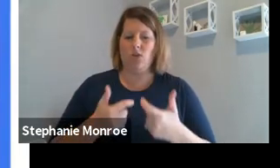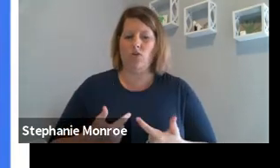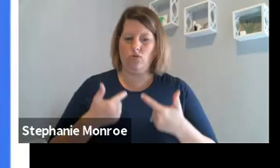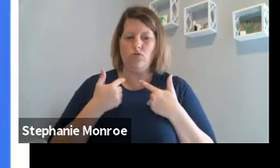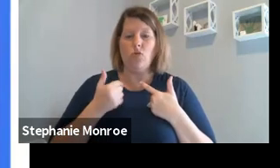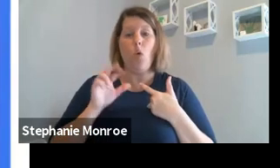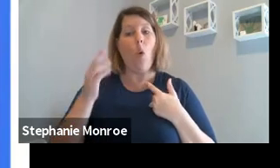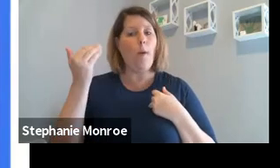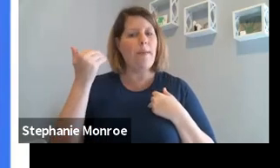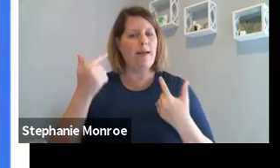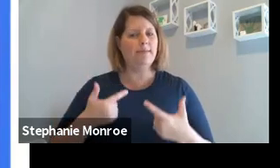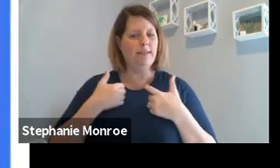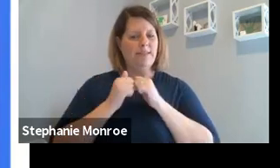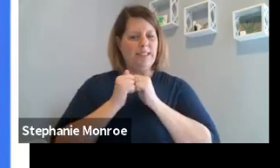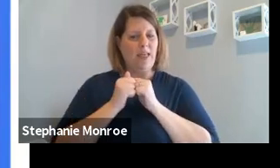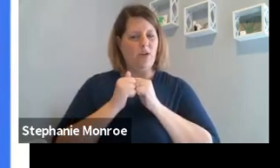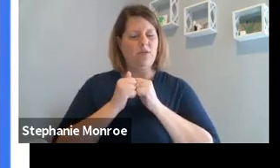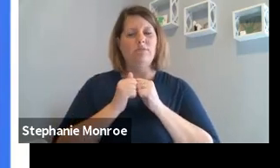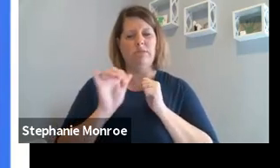or they must have resided in the past together as in a family unit.